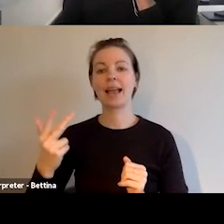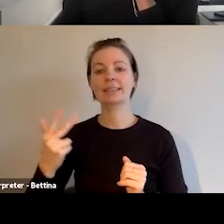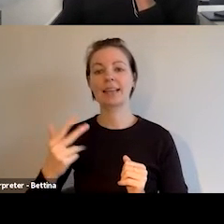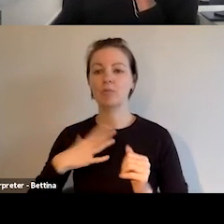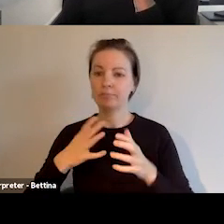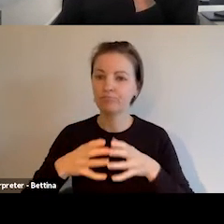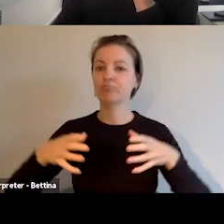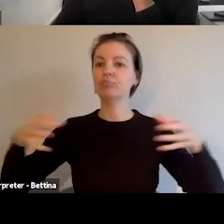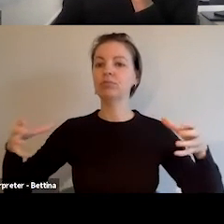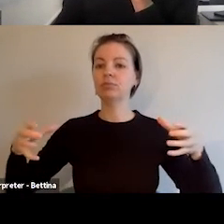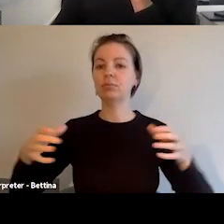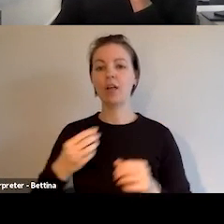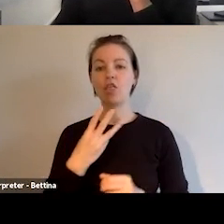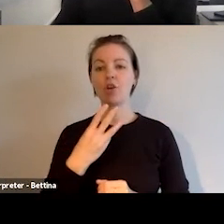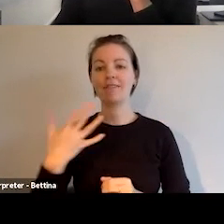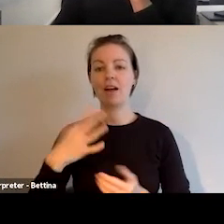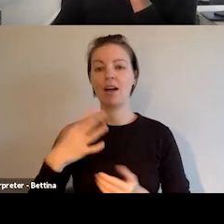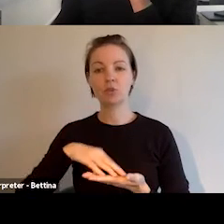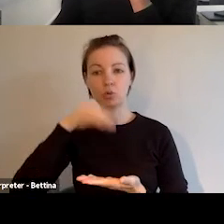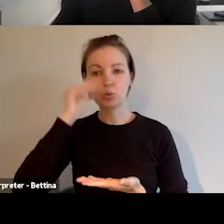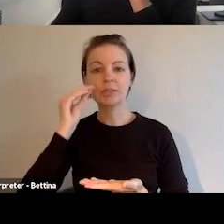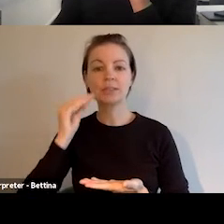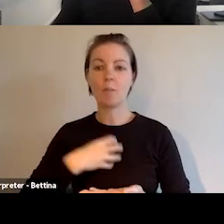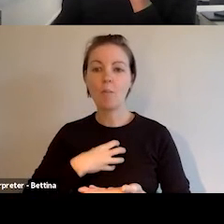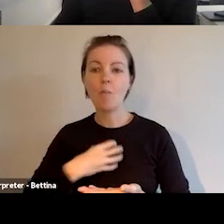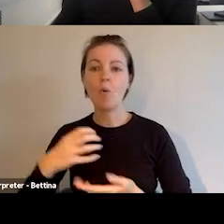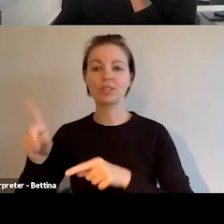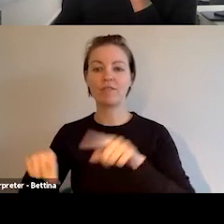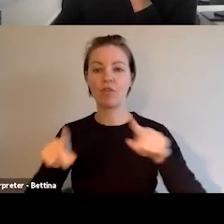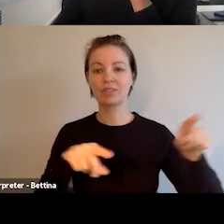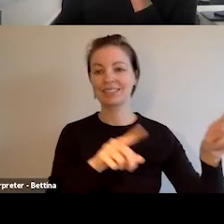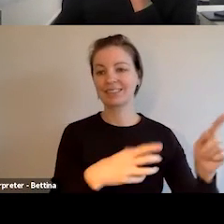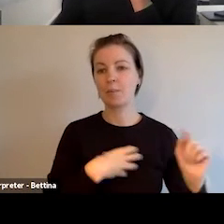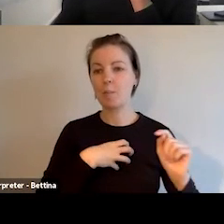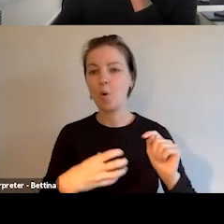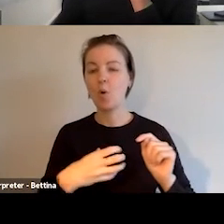Academy . We increased the diversity of the disciplines involved.